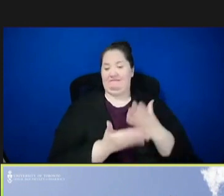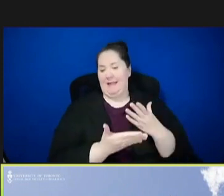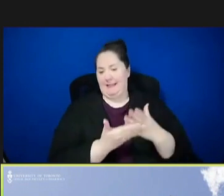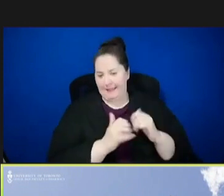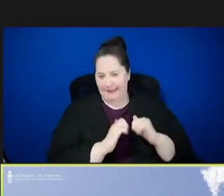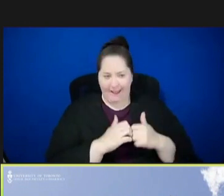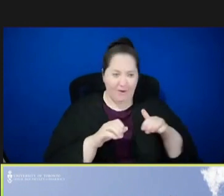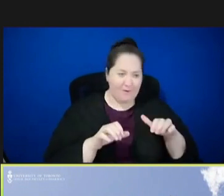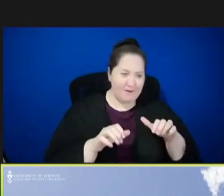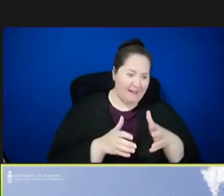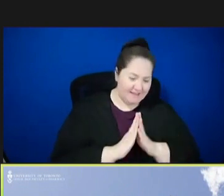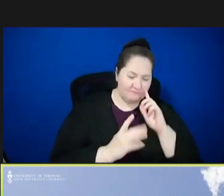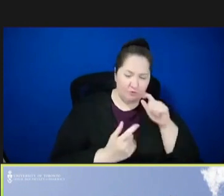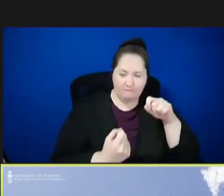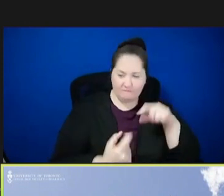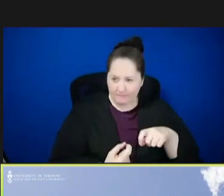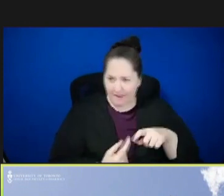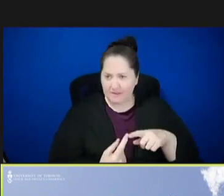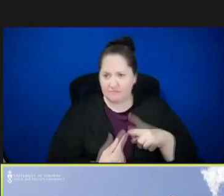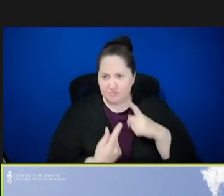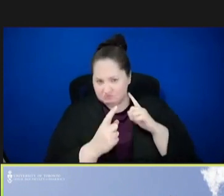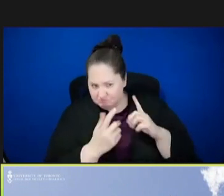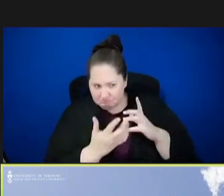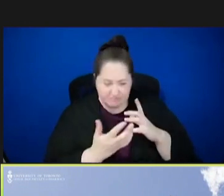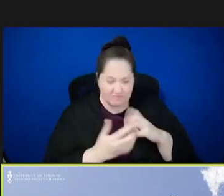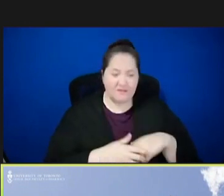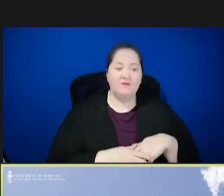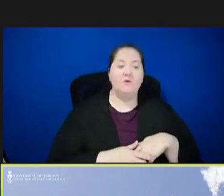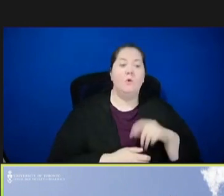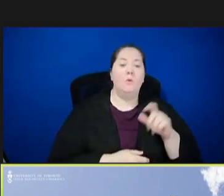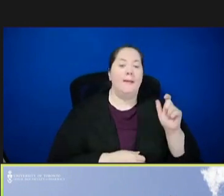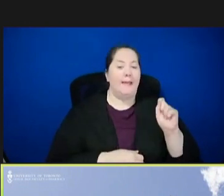feedback and finding out what's really going on. So, we ask people to tell us,